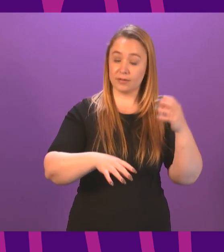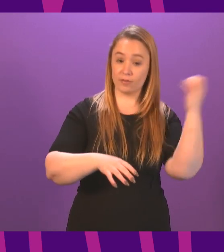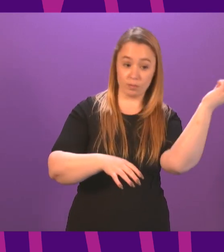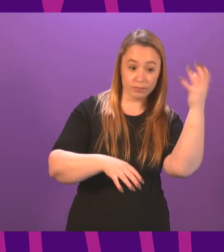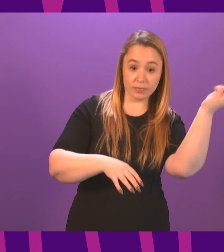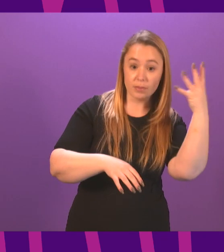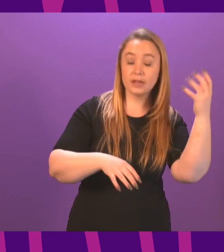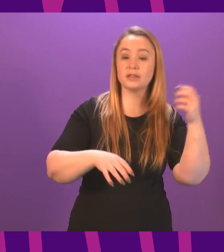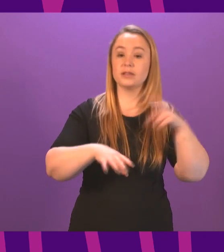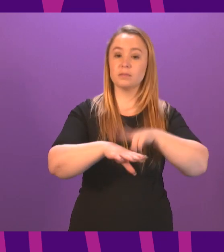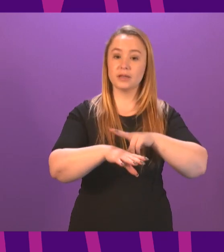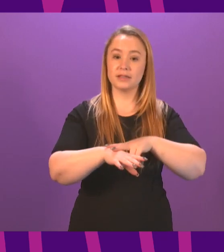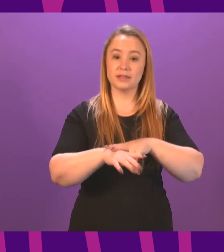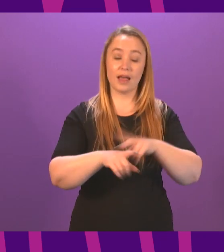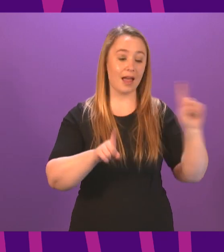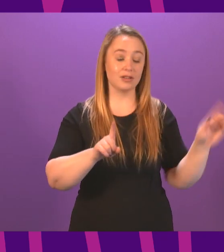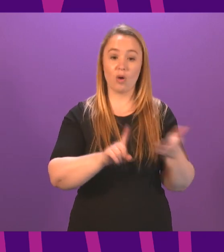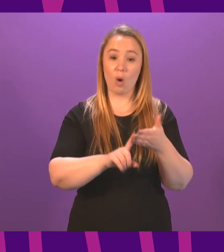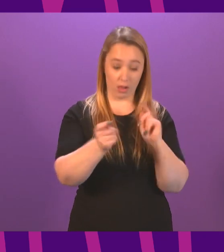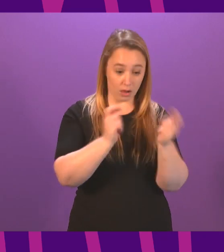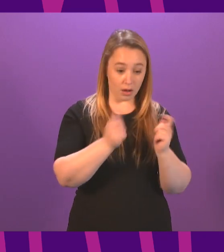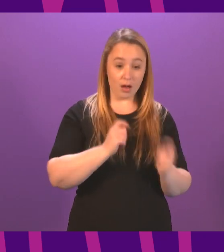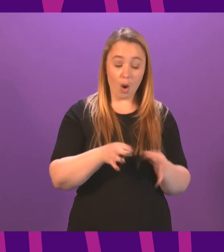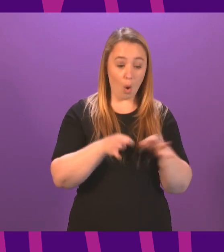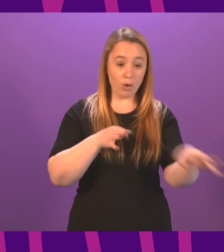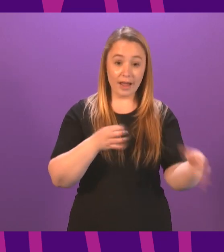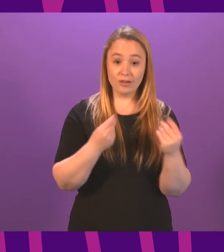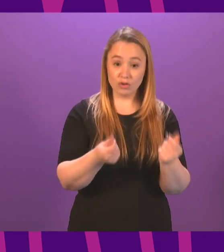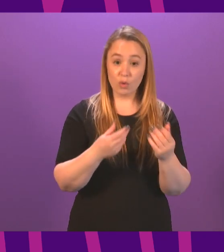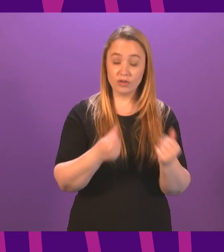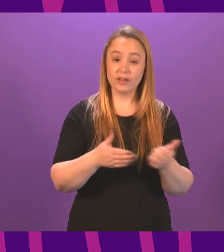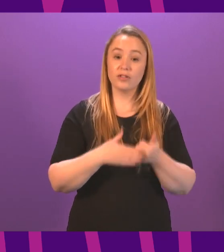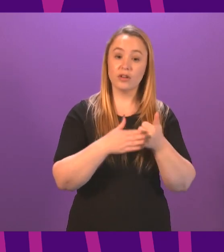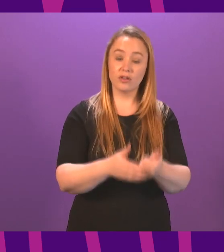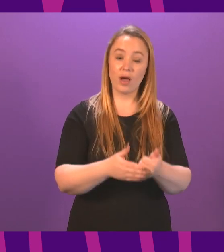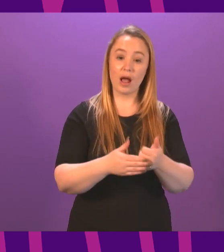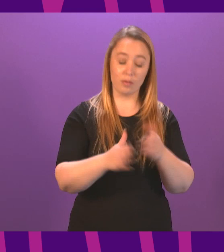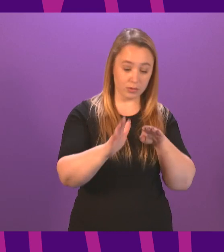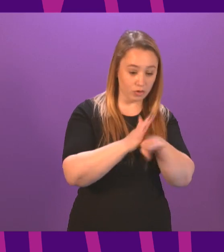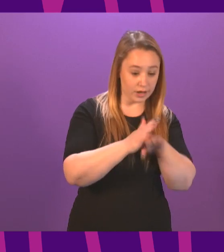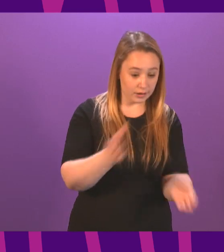provides tailored online resources for responders, volunteers, and, indeed, their family members.